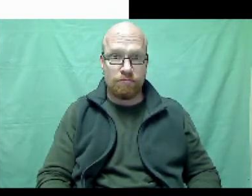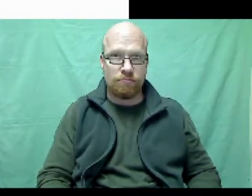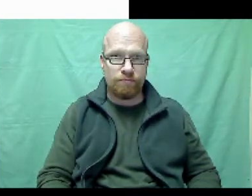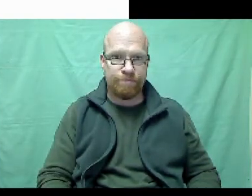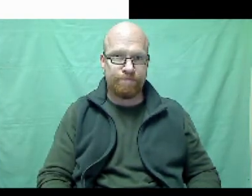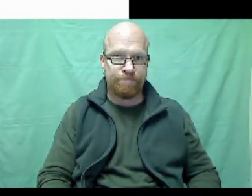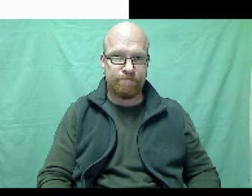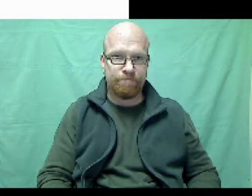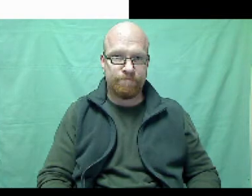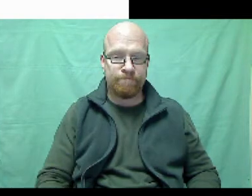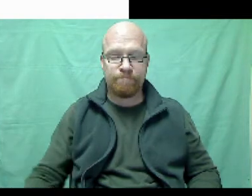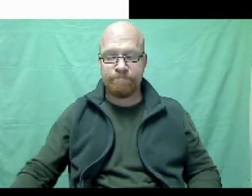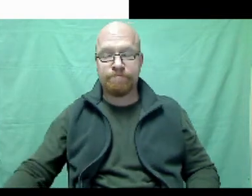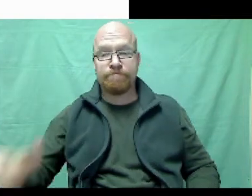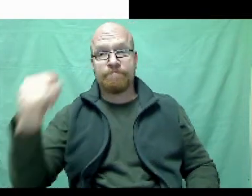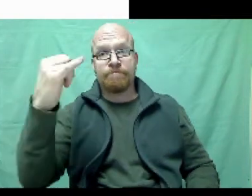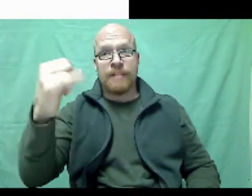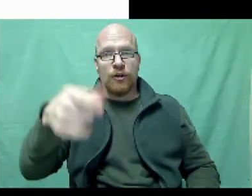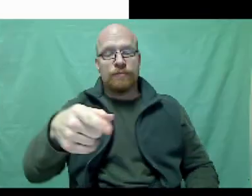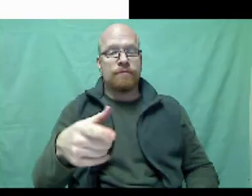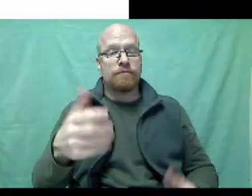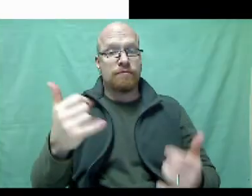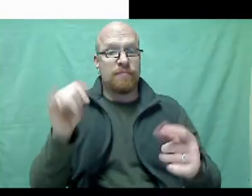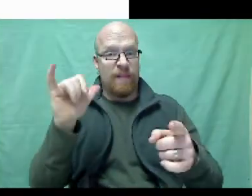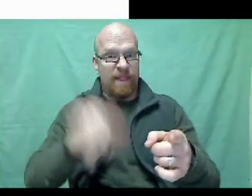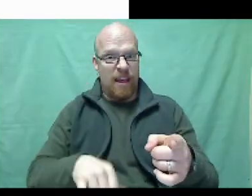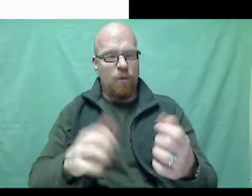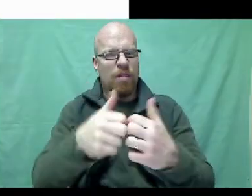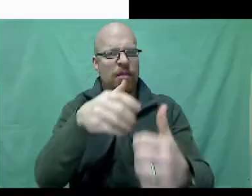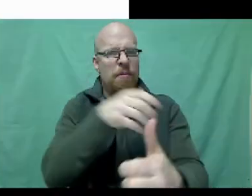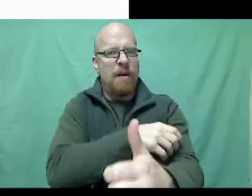So now example D. We have the power rule,